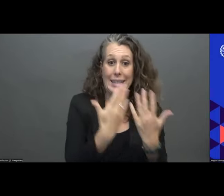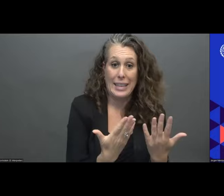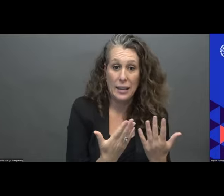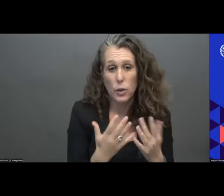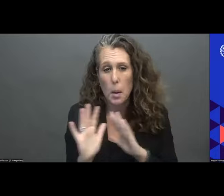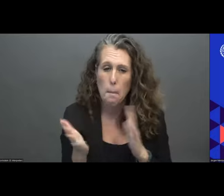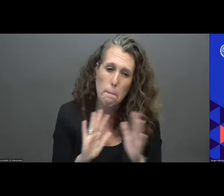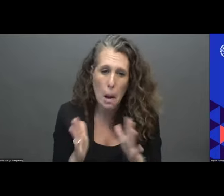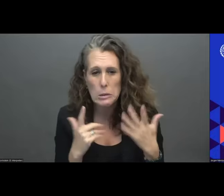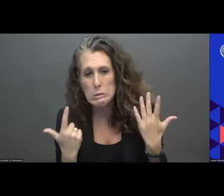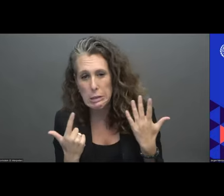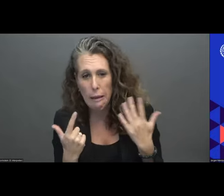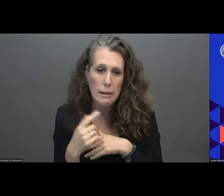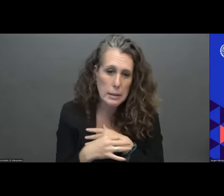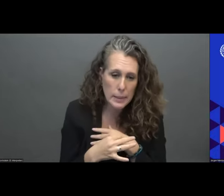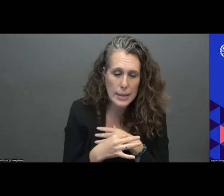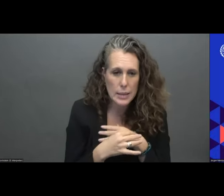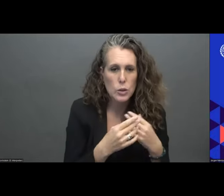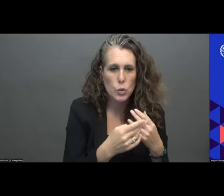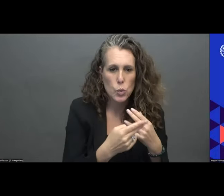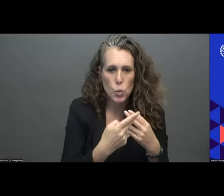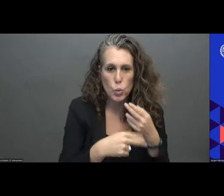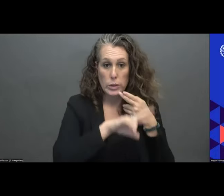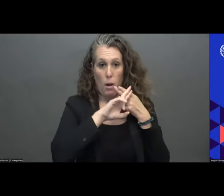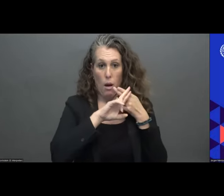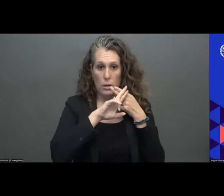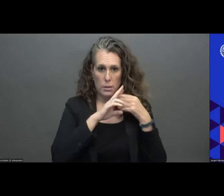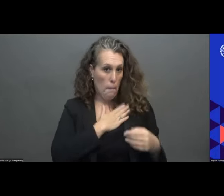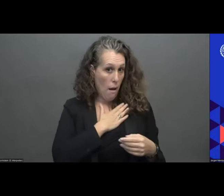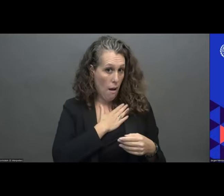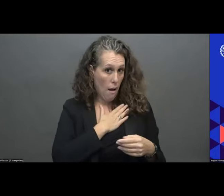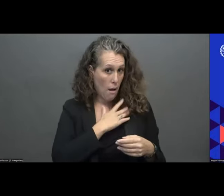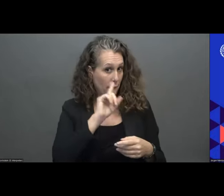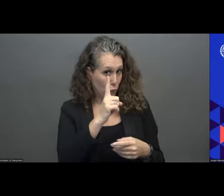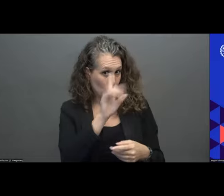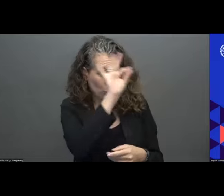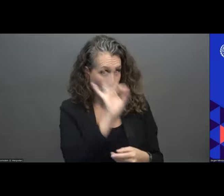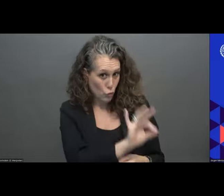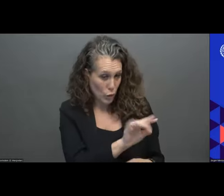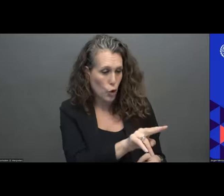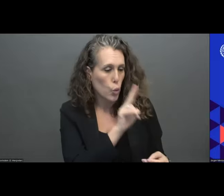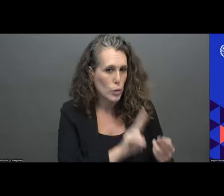minutes to respond that to that question, take that time, take a little bit more take